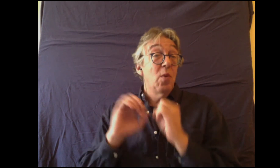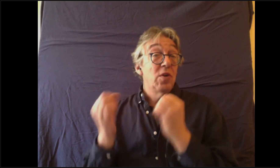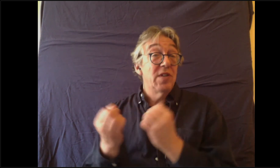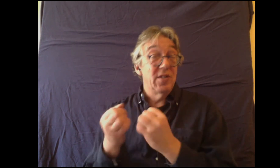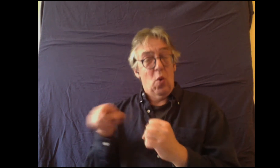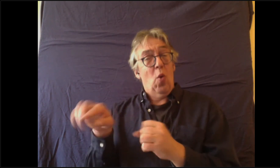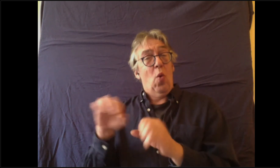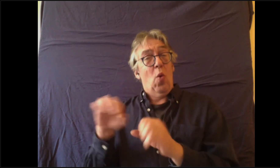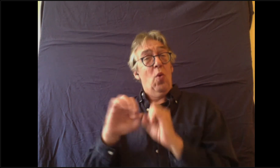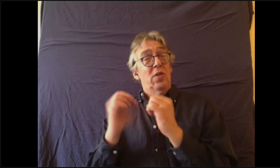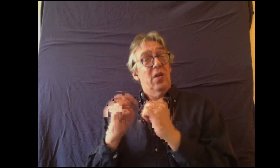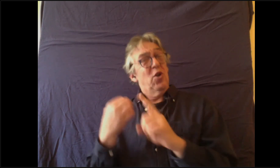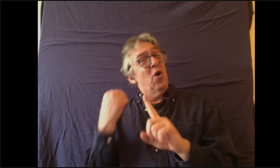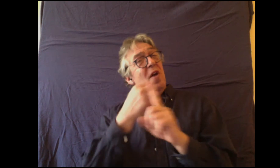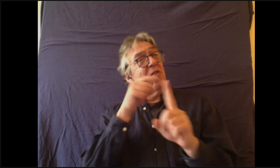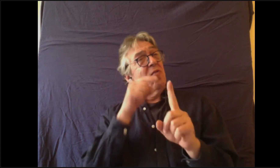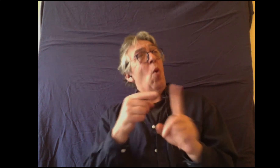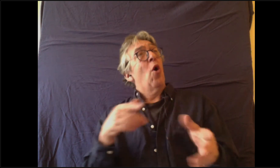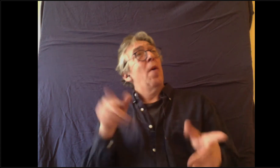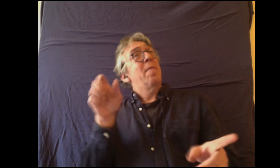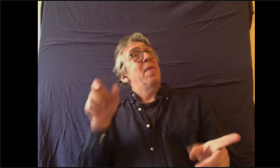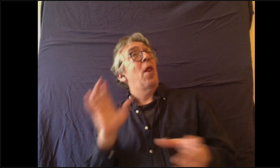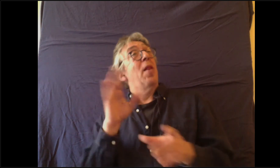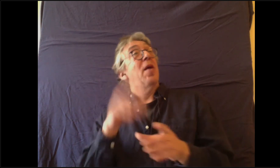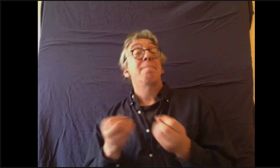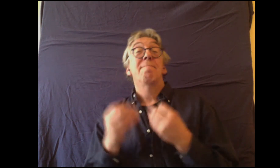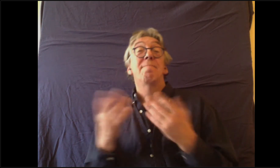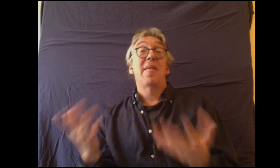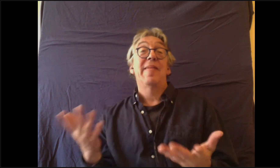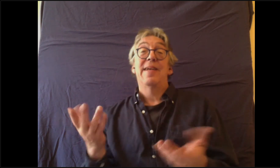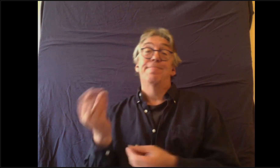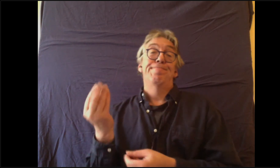and inclusion of people don't have enough resources to do their work.